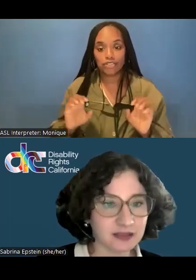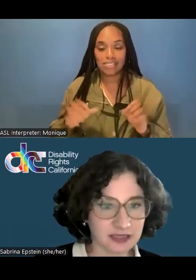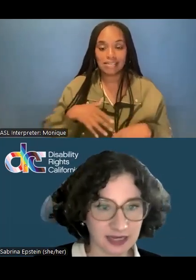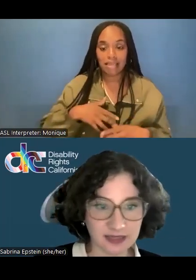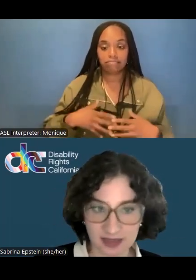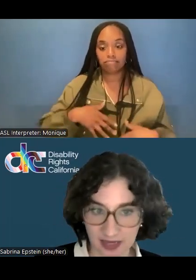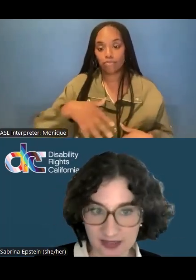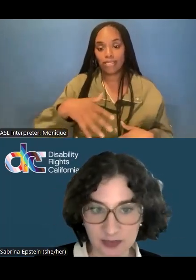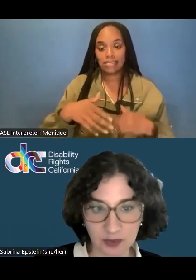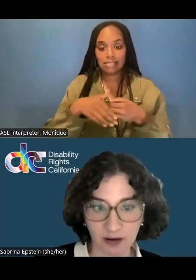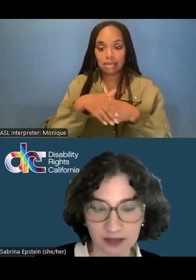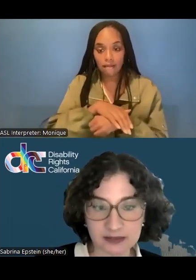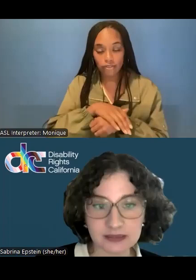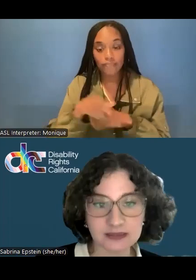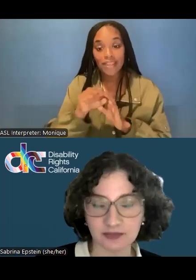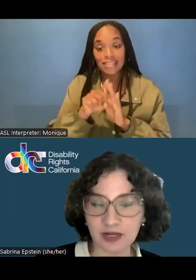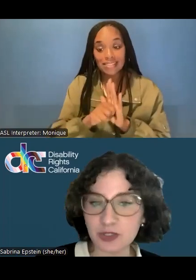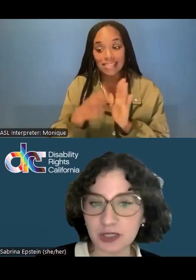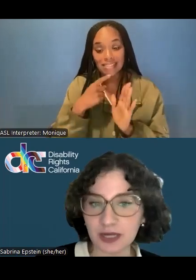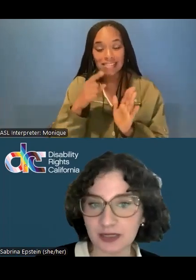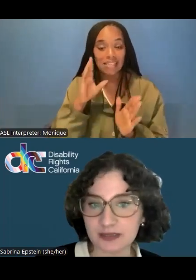The state says it would cost $786